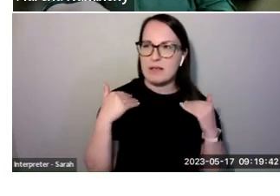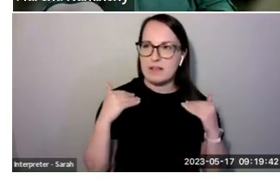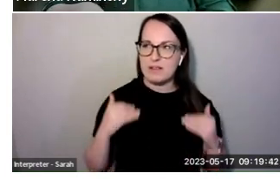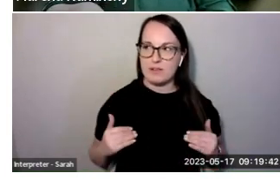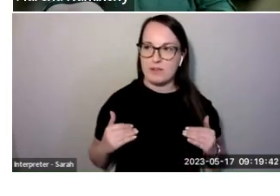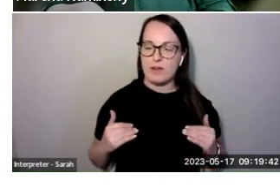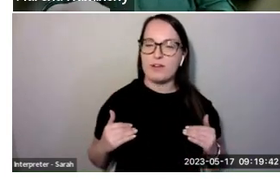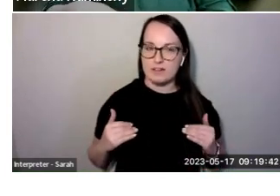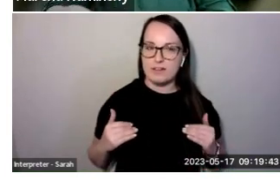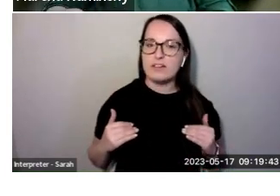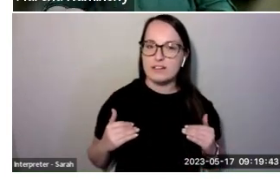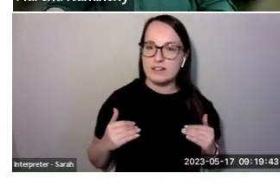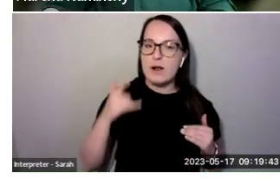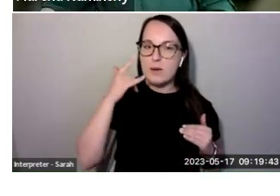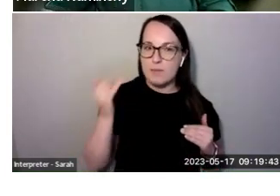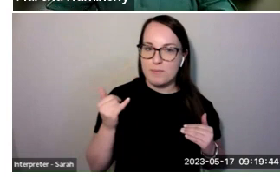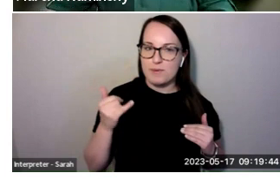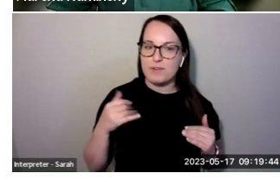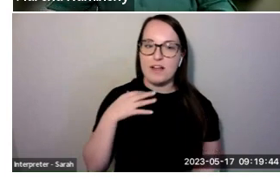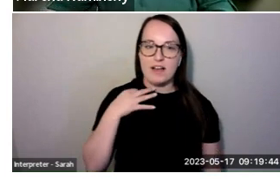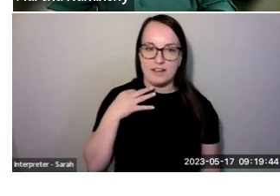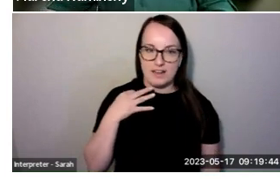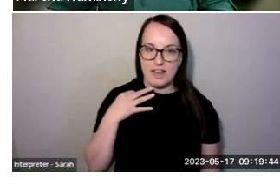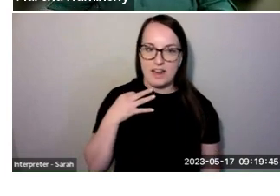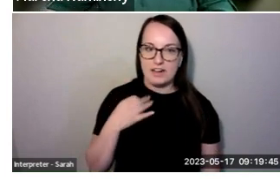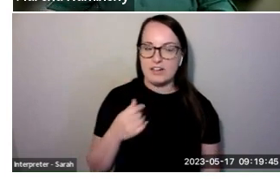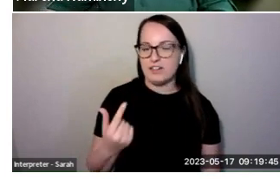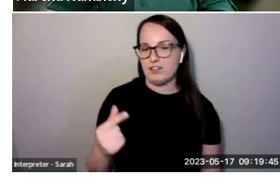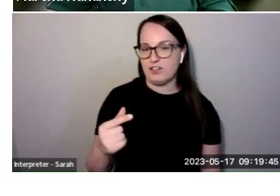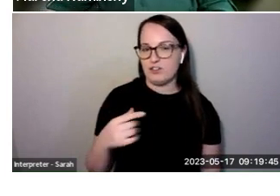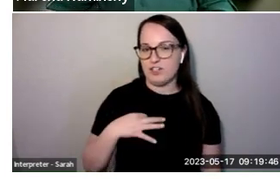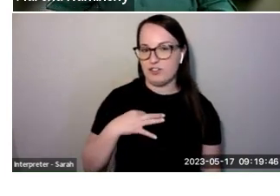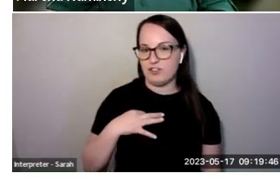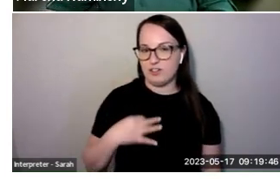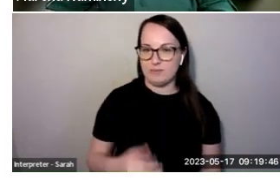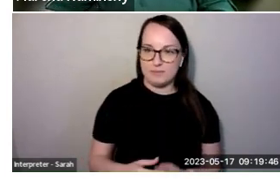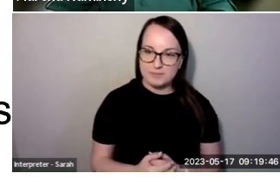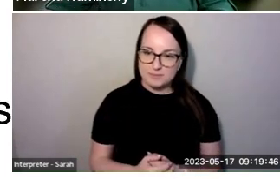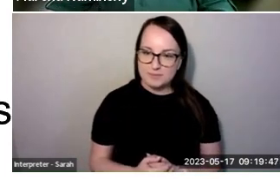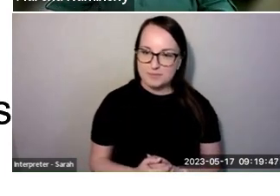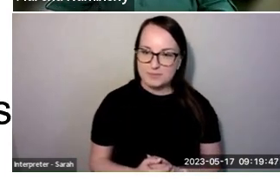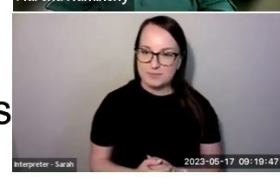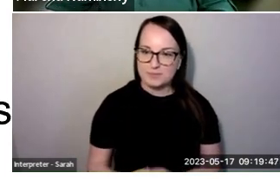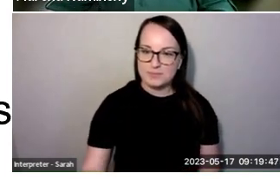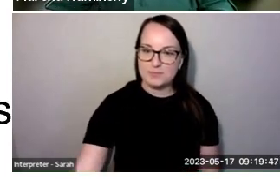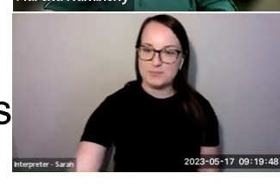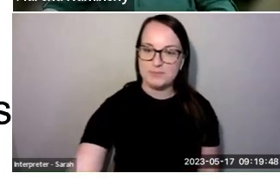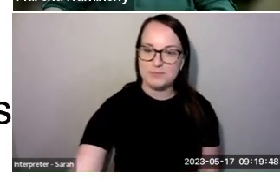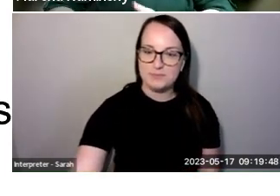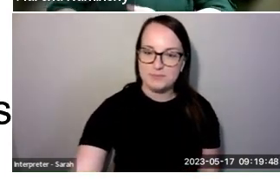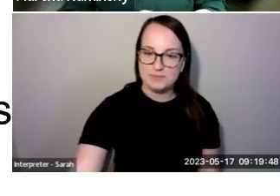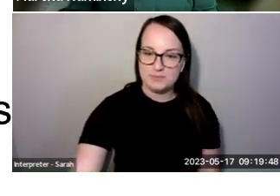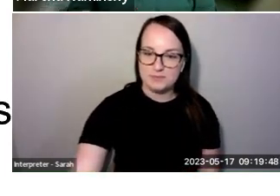I am a 25-year-old white female with a little longer than shoulder length